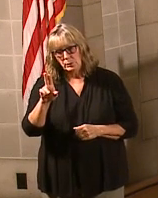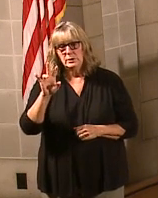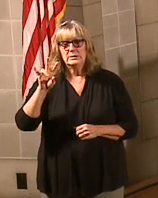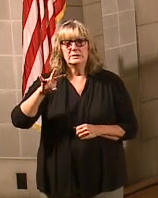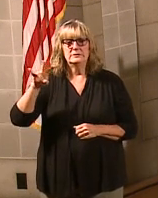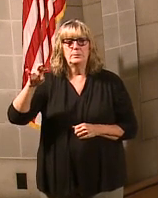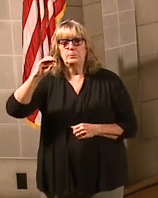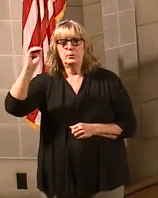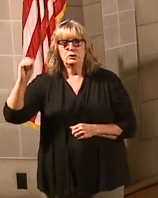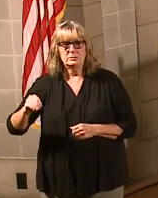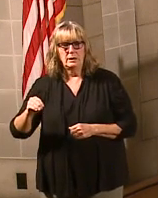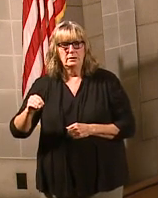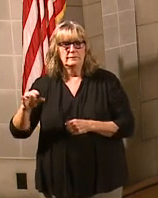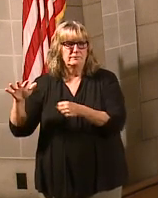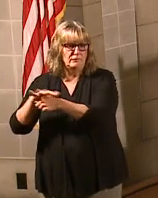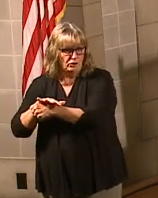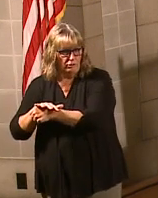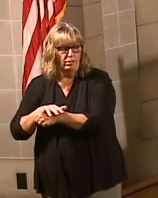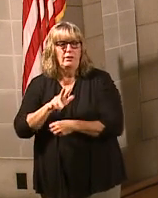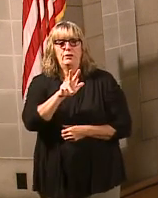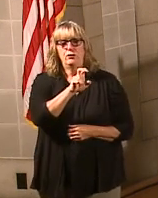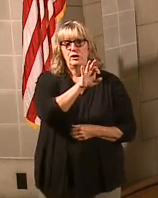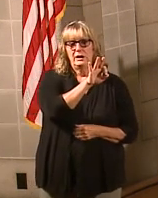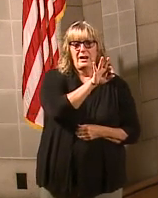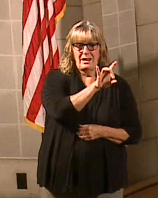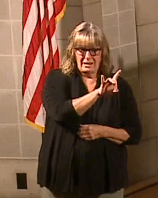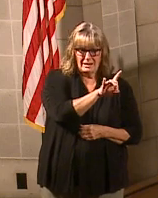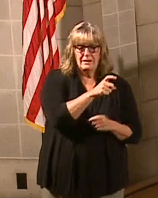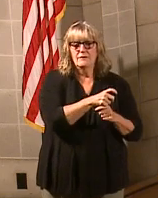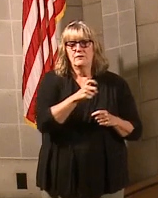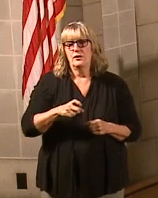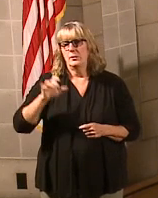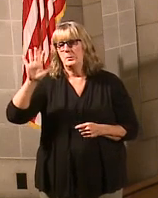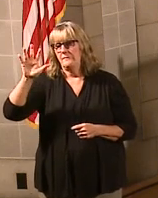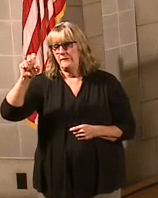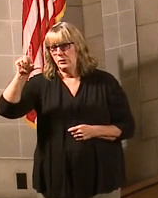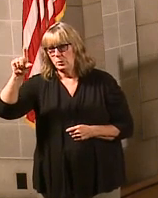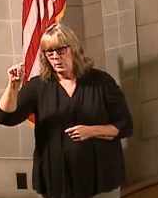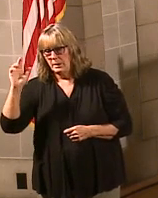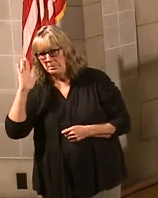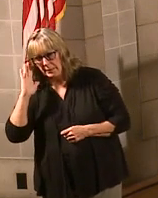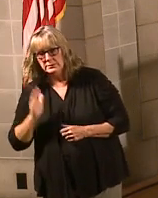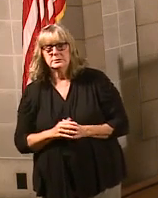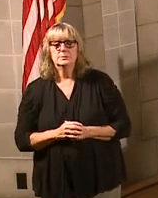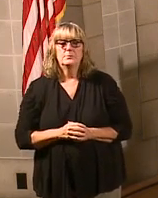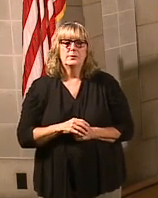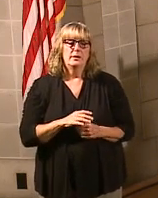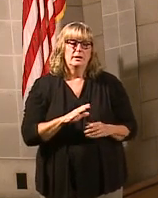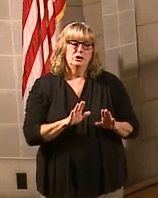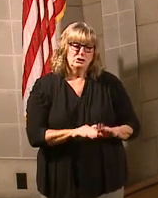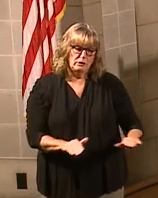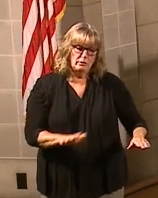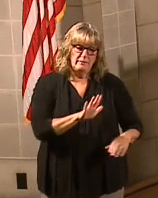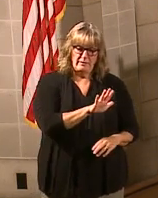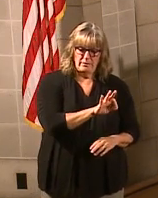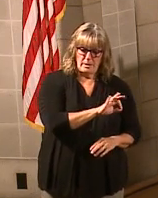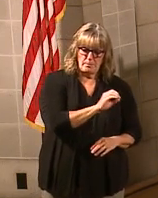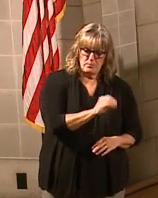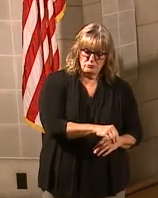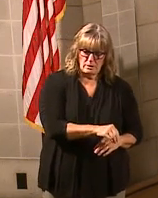133 OUT OF 191 STAFF BEDS.